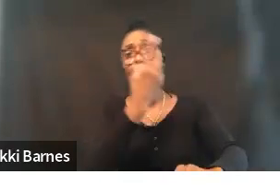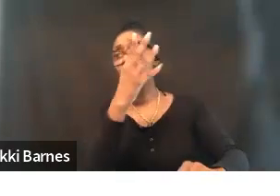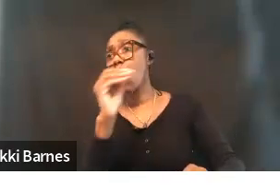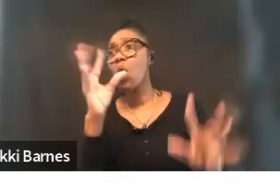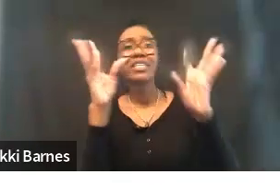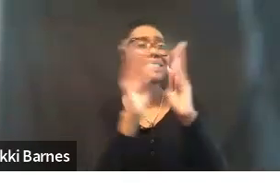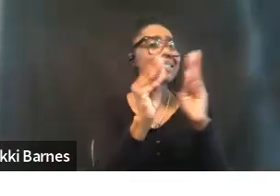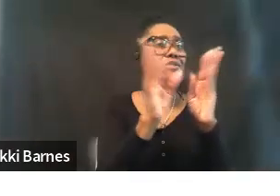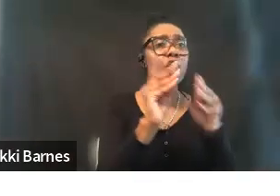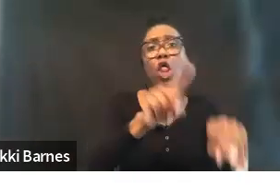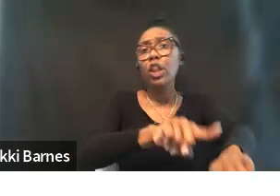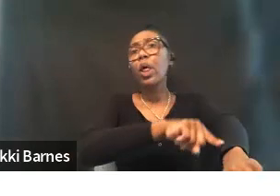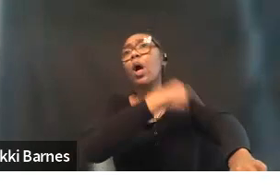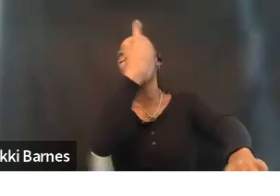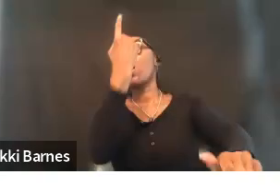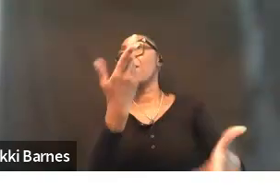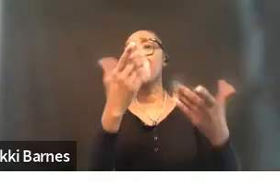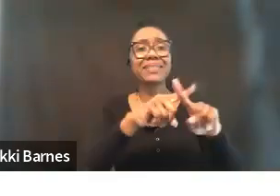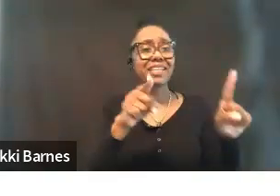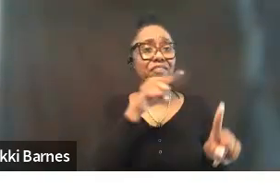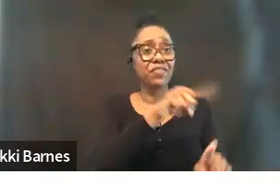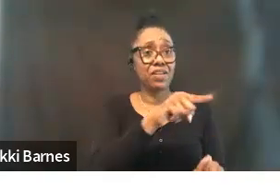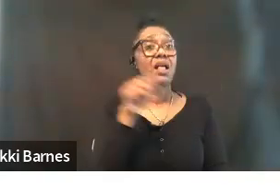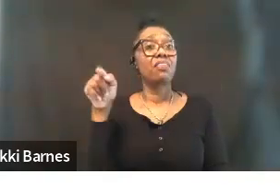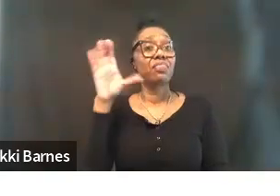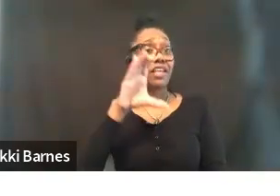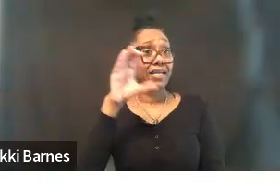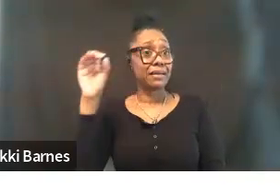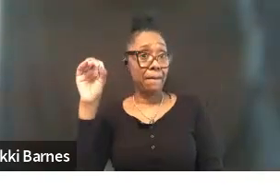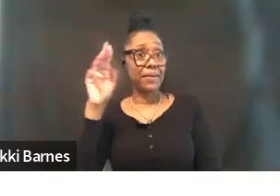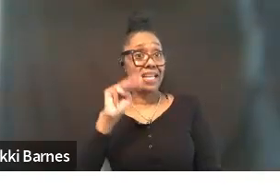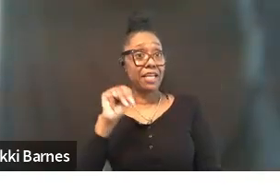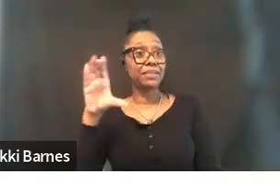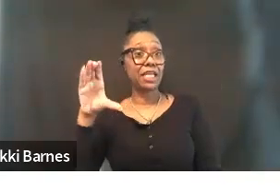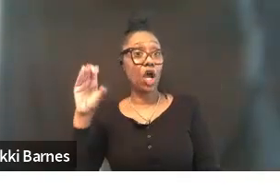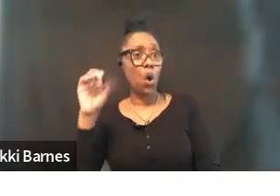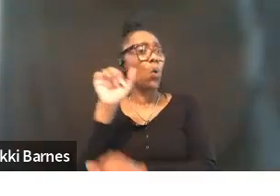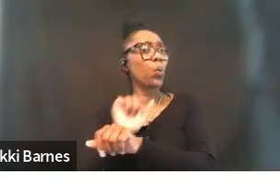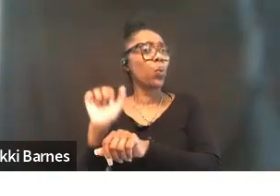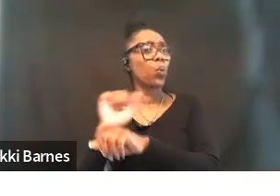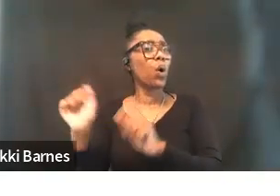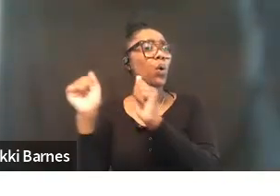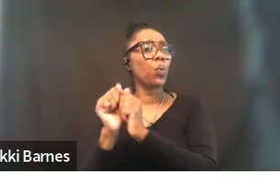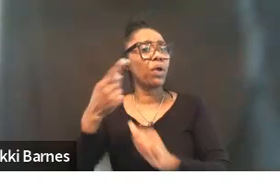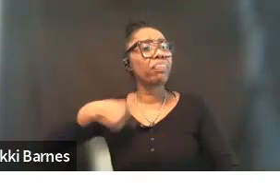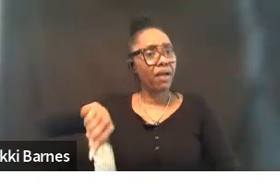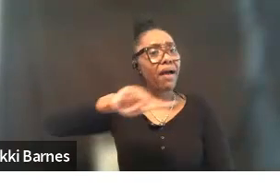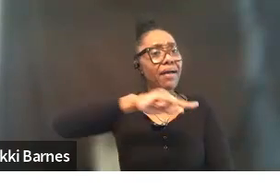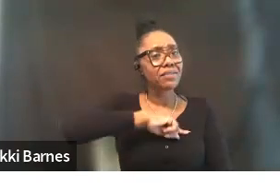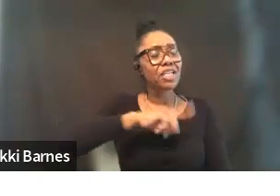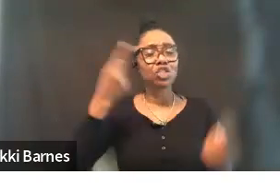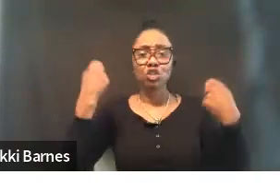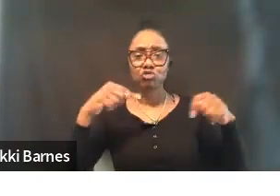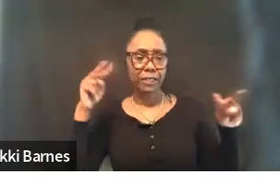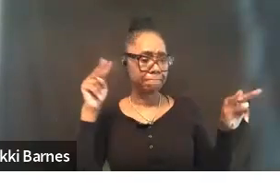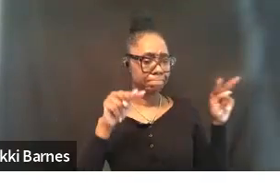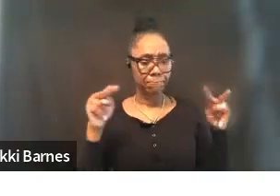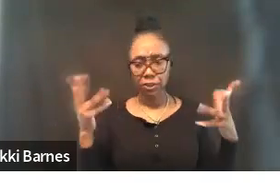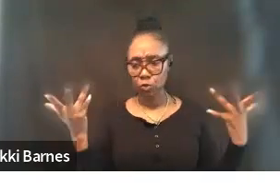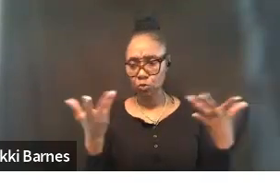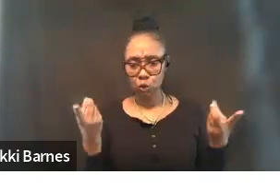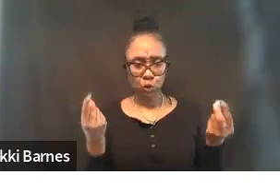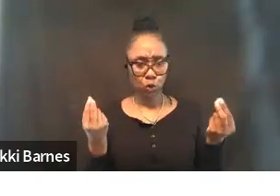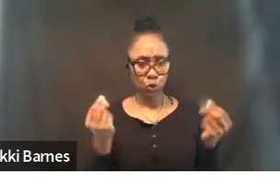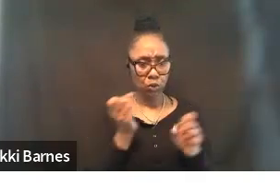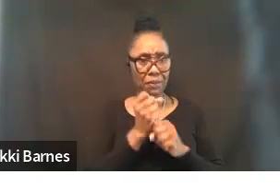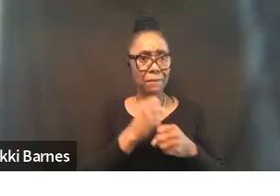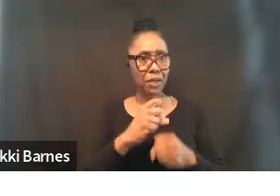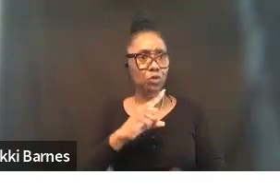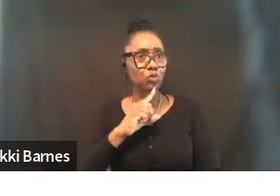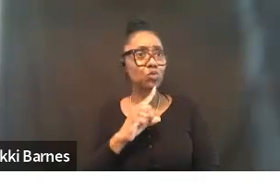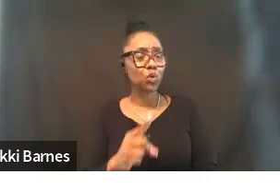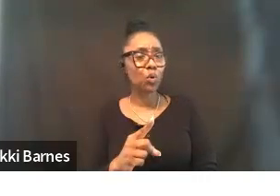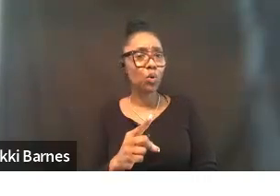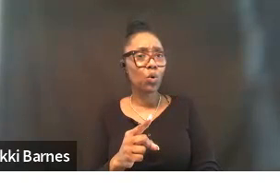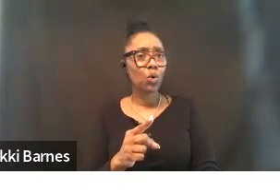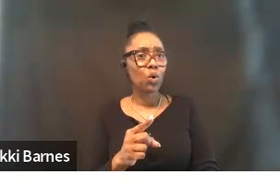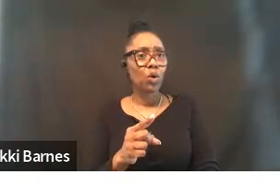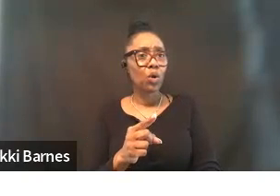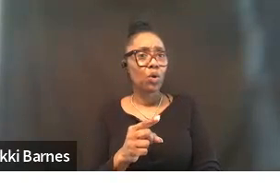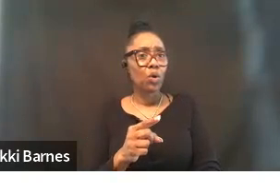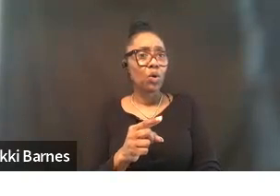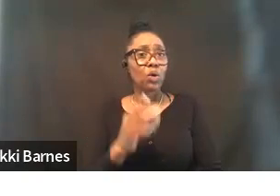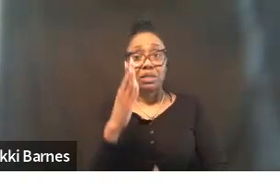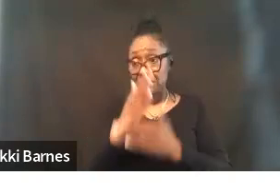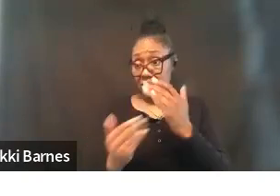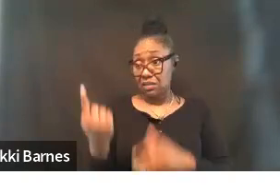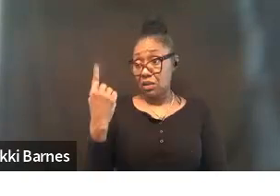So, the managed care entities, worked really well with us and, and, and they are going to be looking at are there some ways they can make sure that when someone needs therapy.